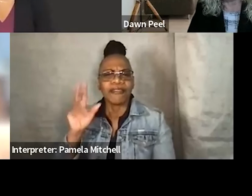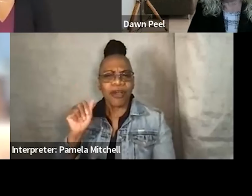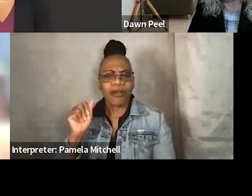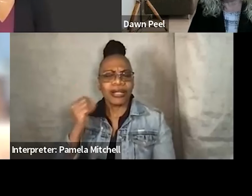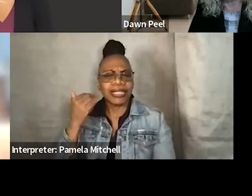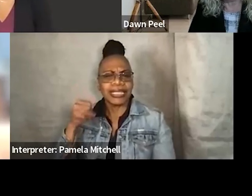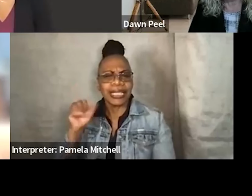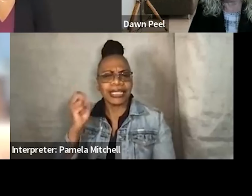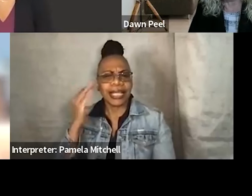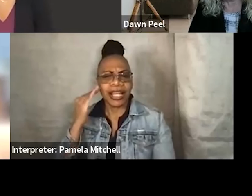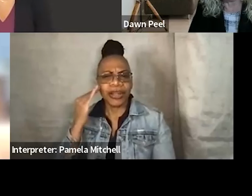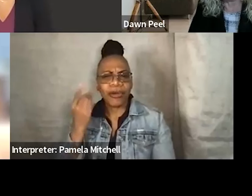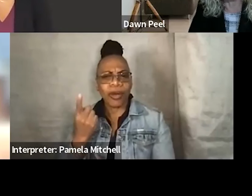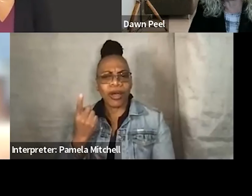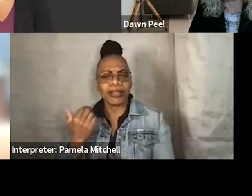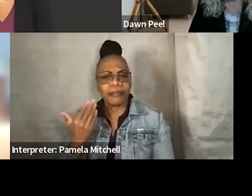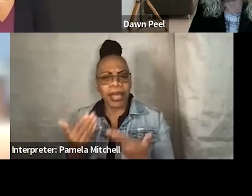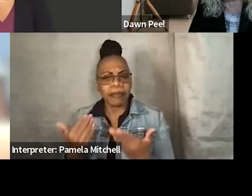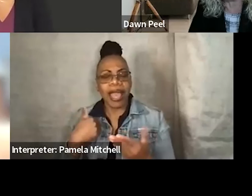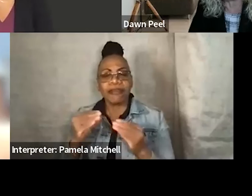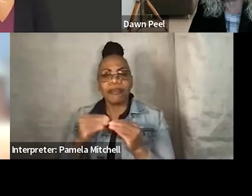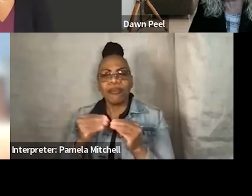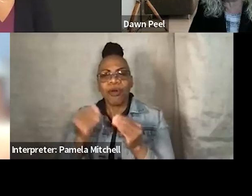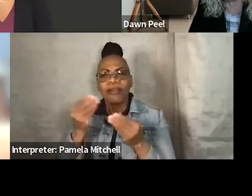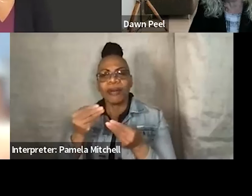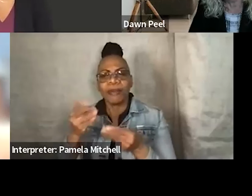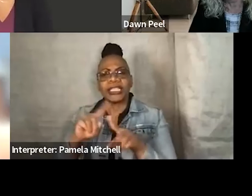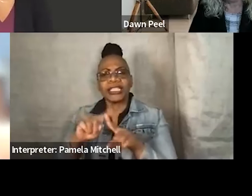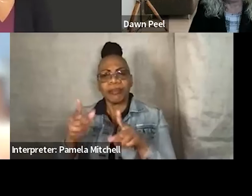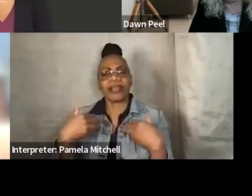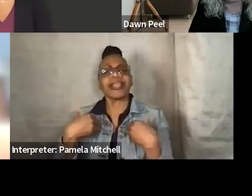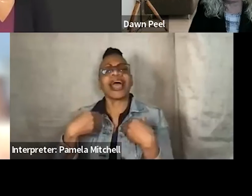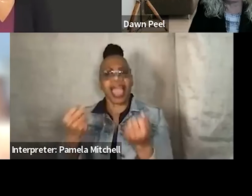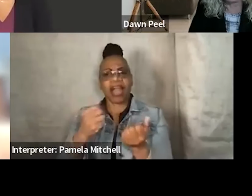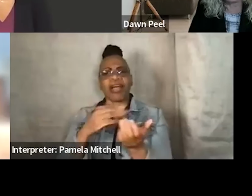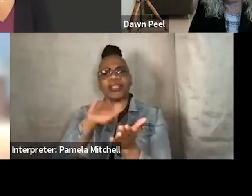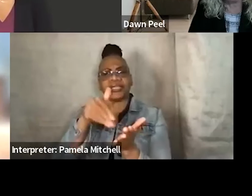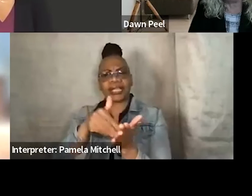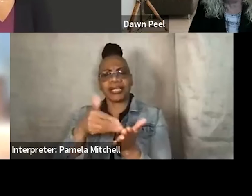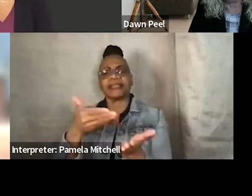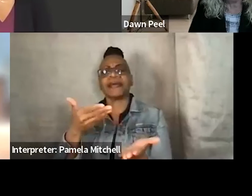They might also have information, but I think the community mental health centers are probably the most direct route to go.